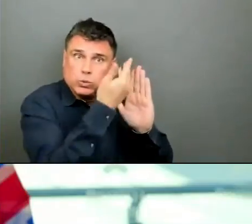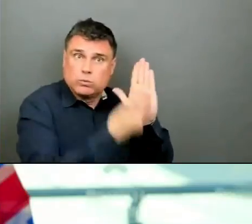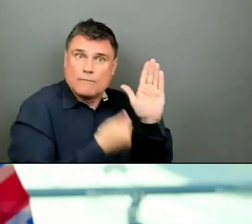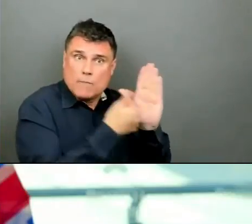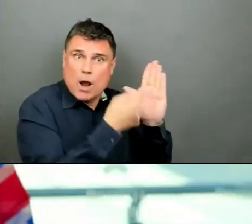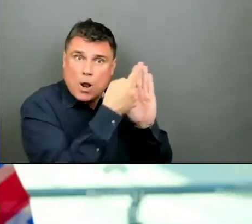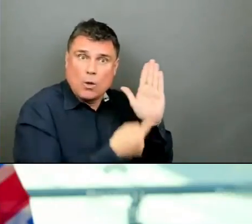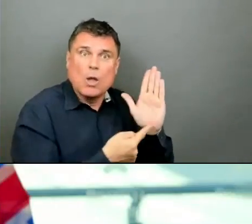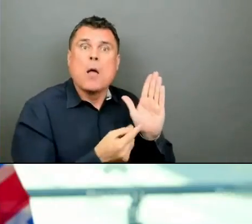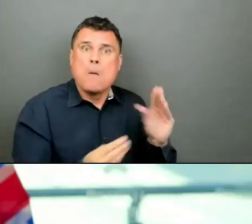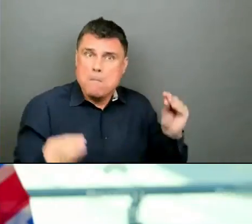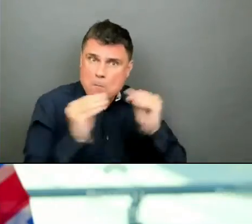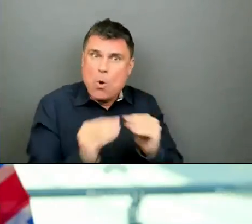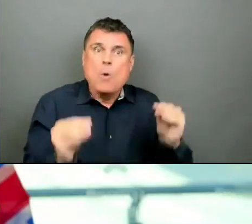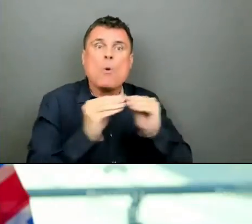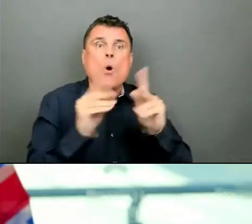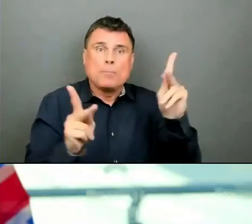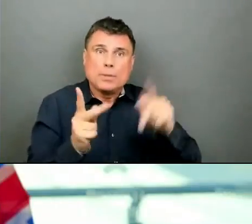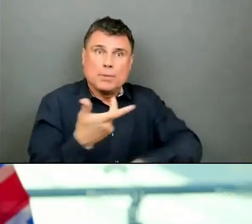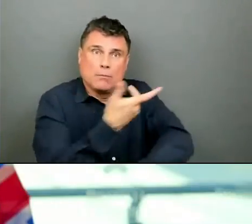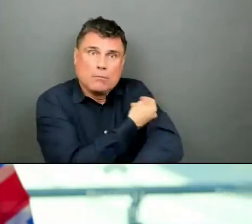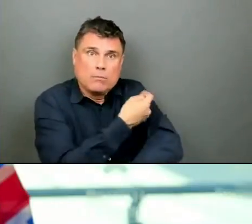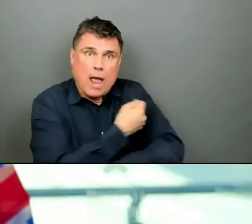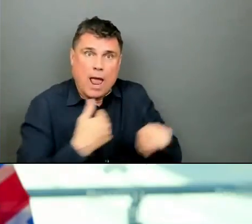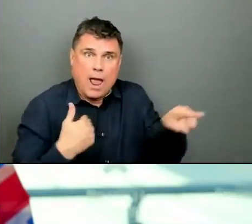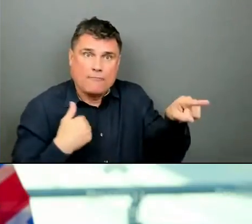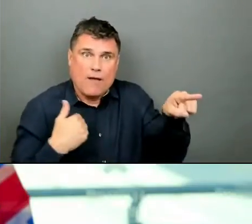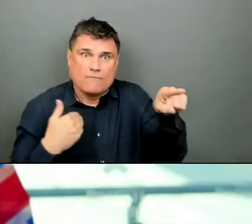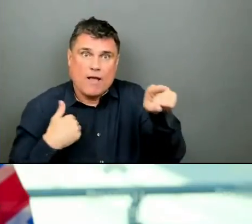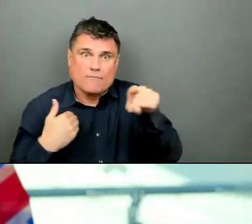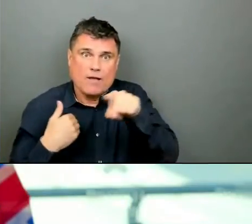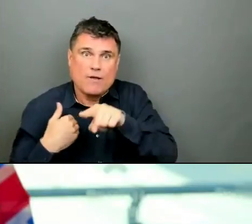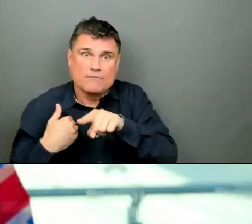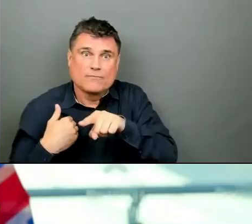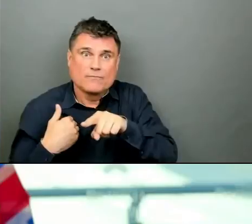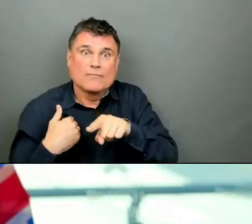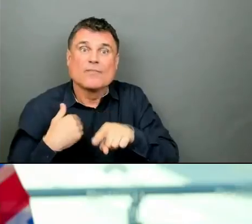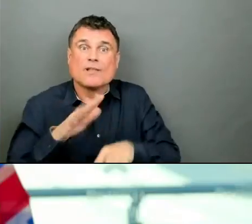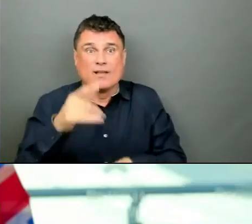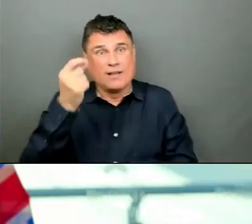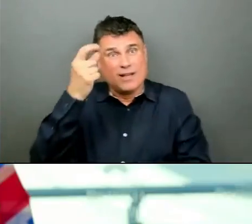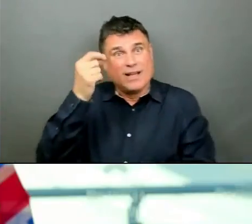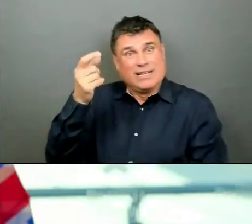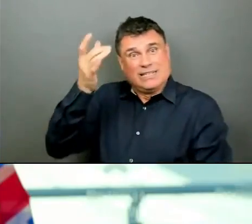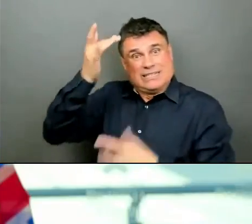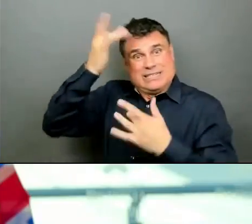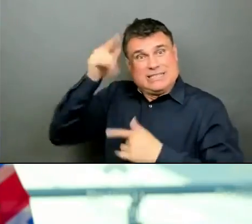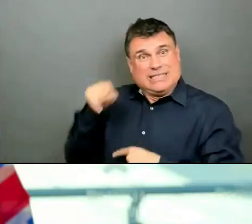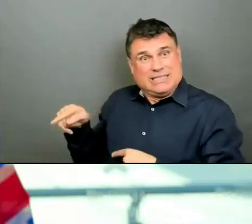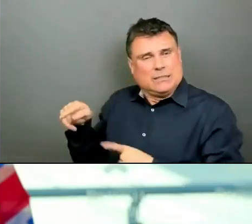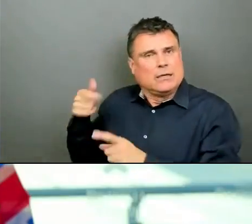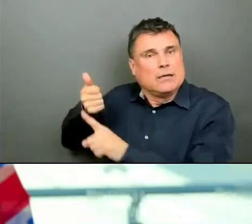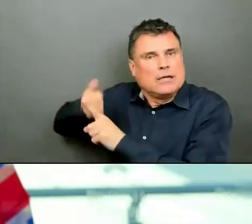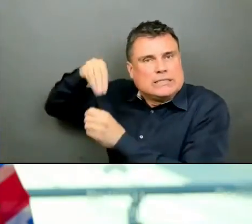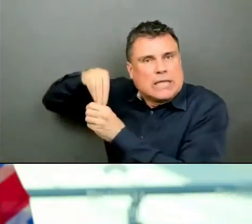But this virus and its many different forms will take any advantage it can and with the increase